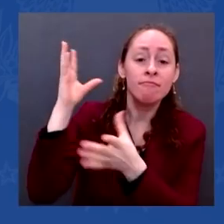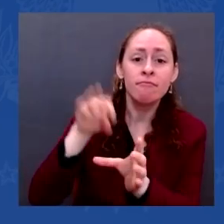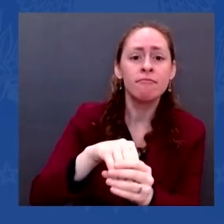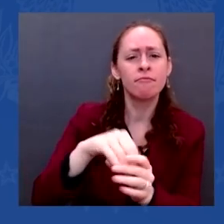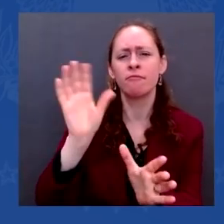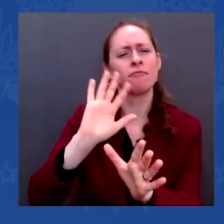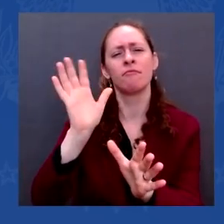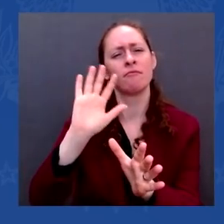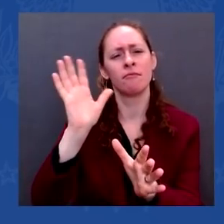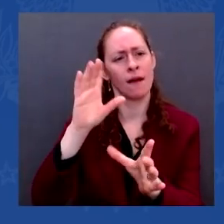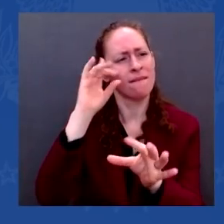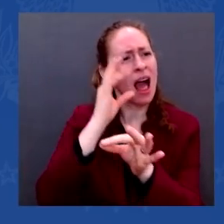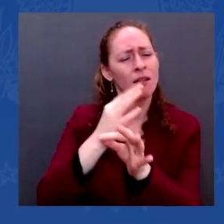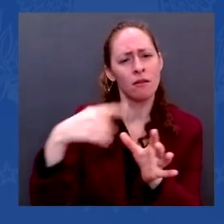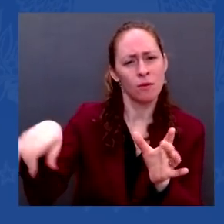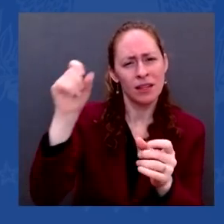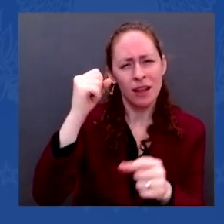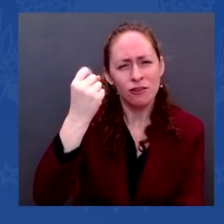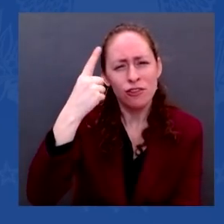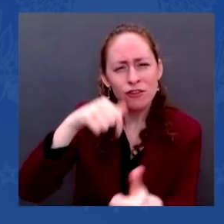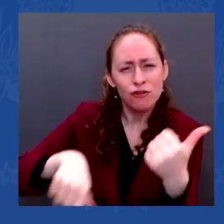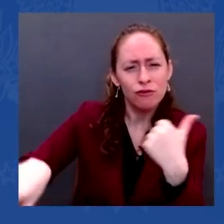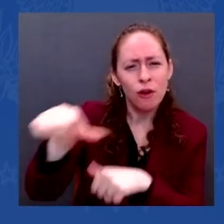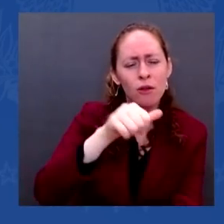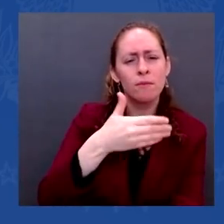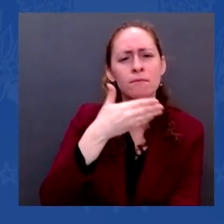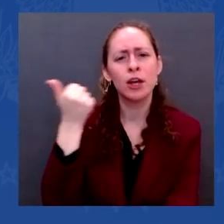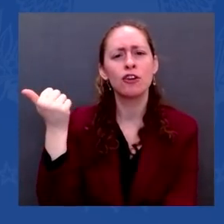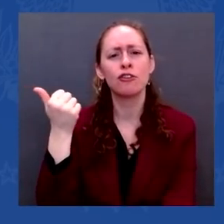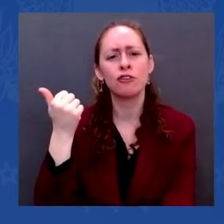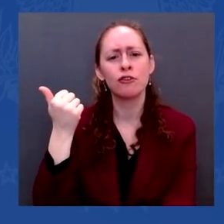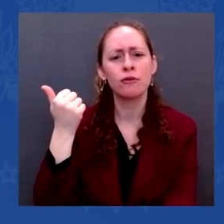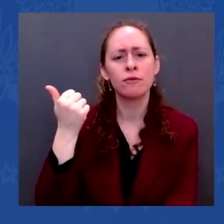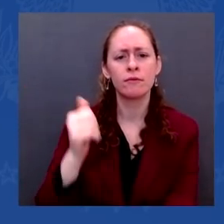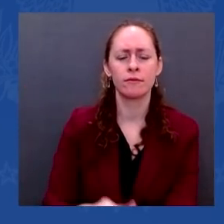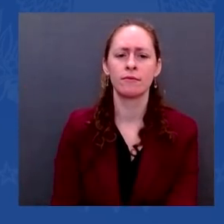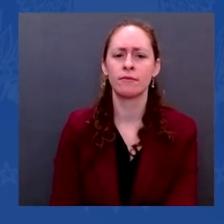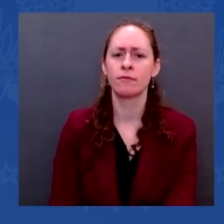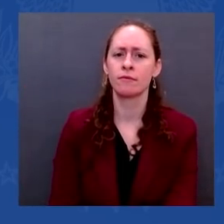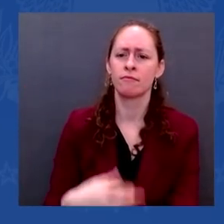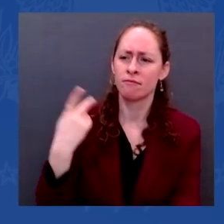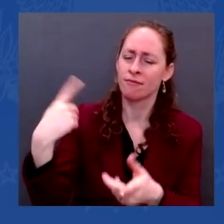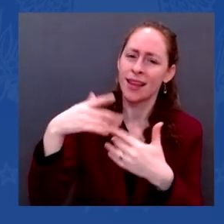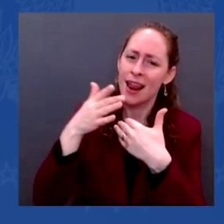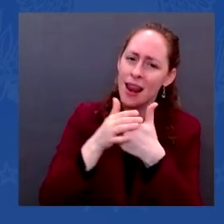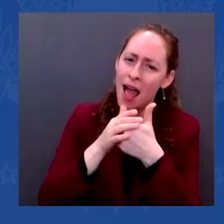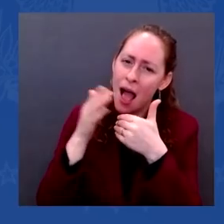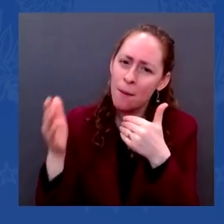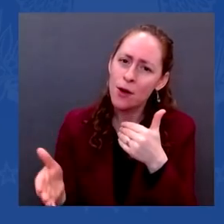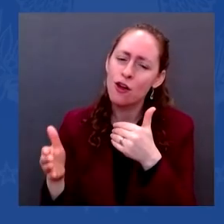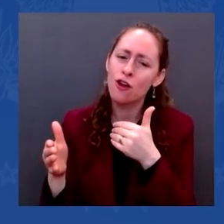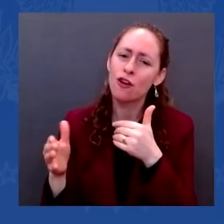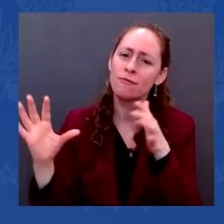not as adversaries, but as fellow Americans. And as leaders of this nation who work and pray together,